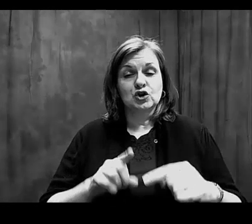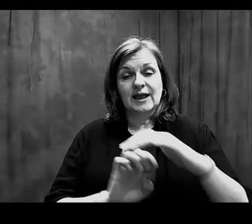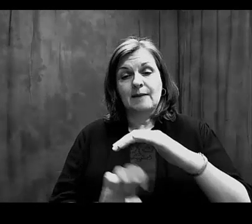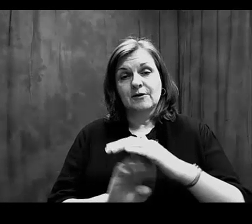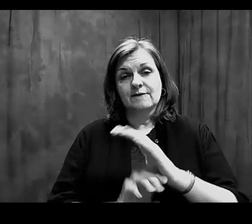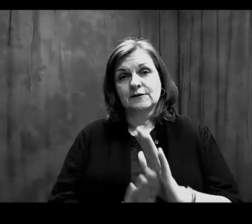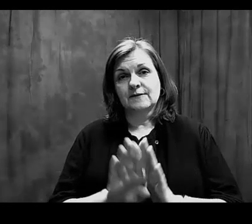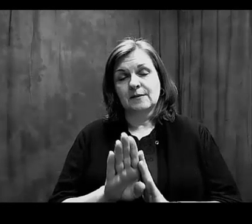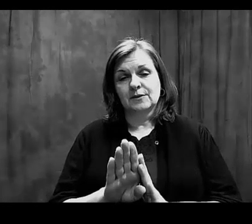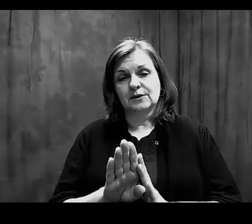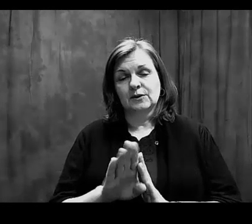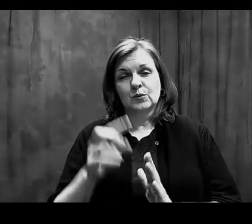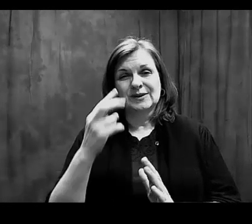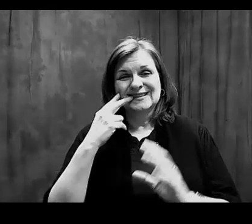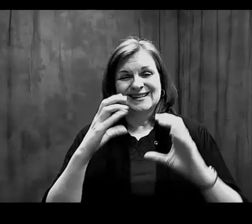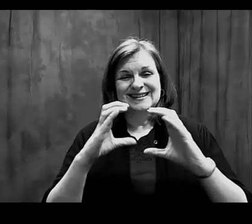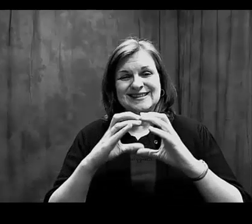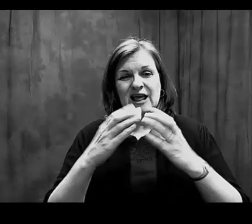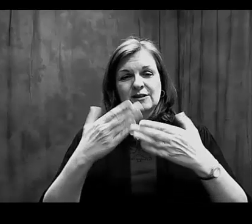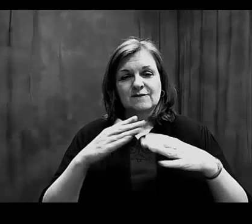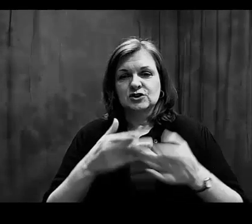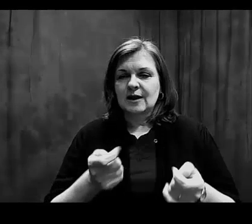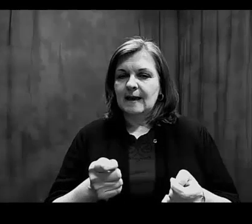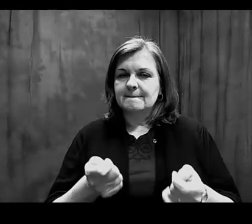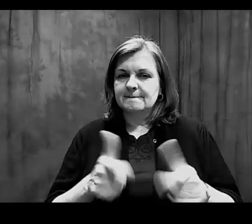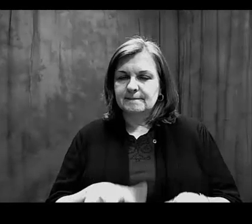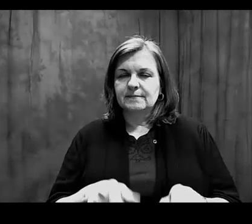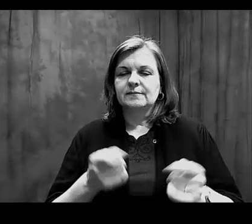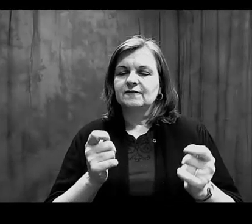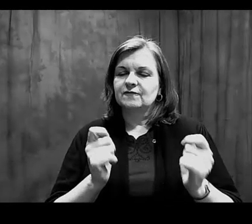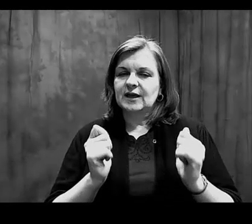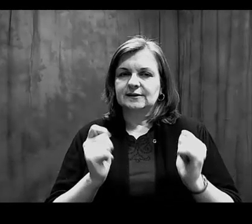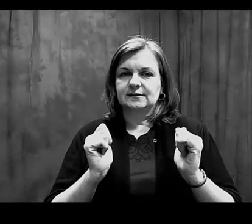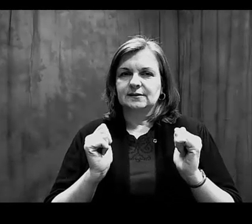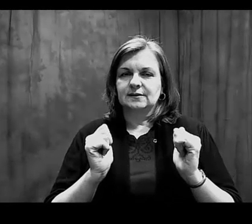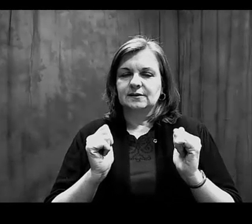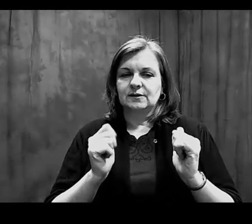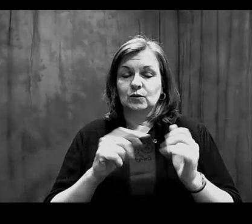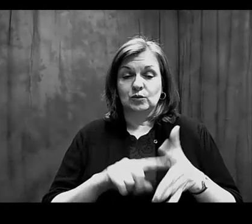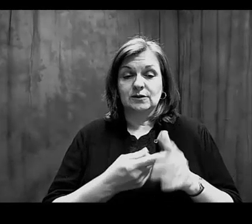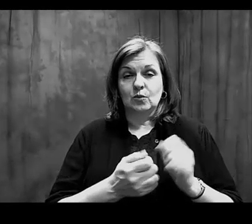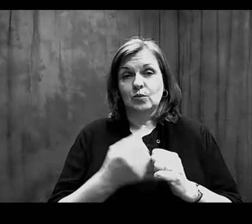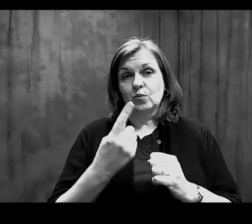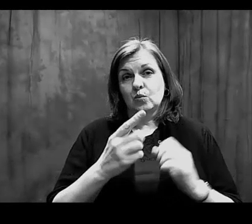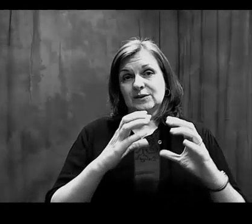in this case of embryonic development we look at very rapid cell division